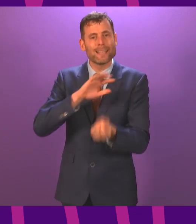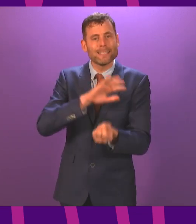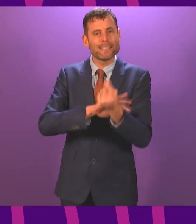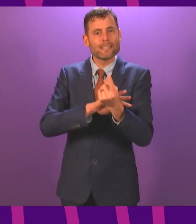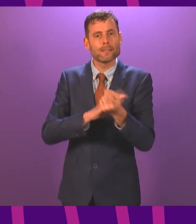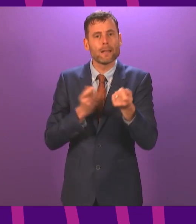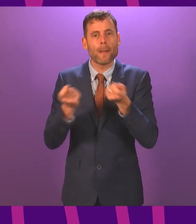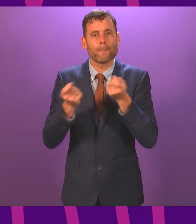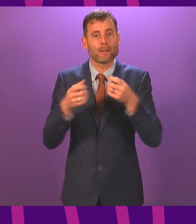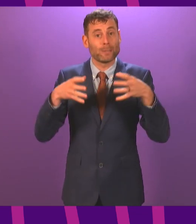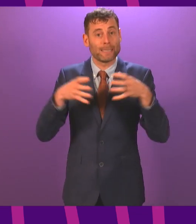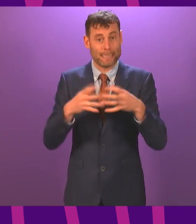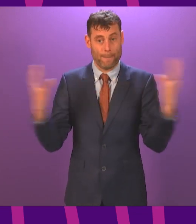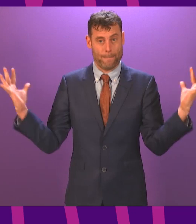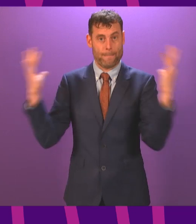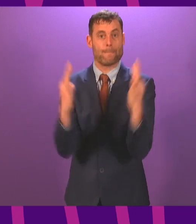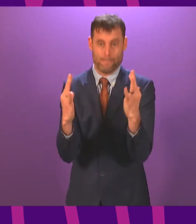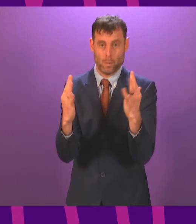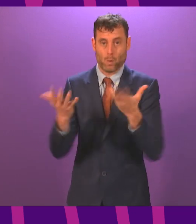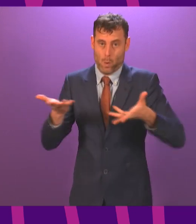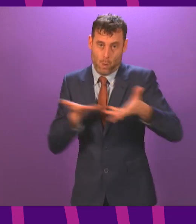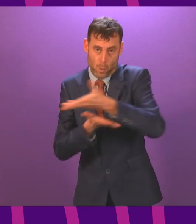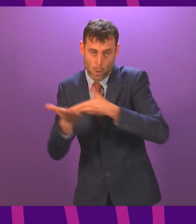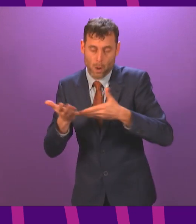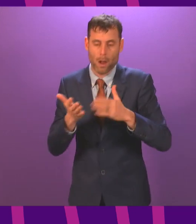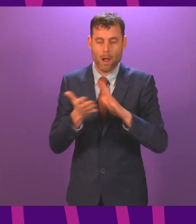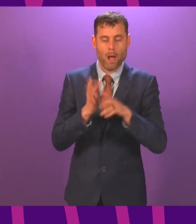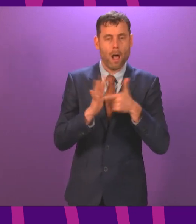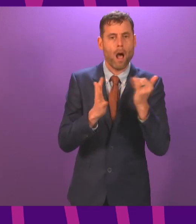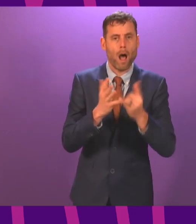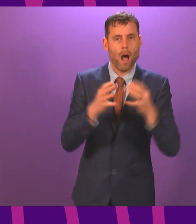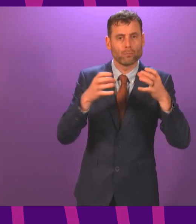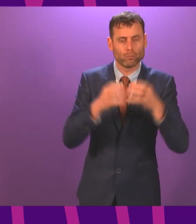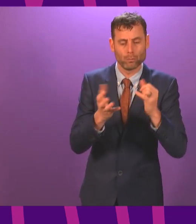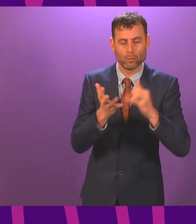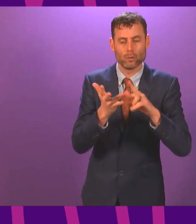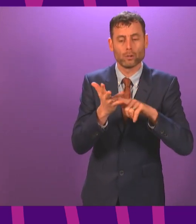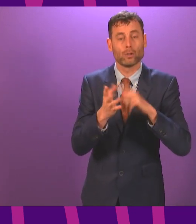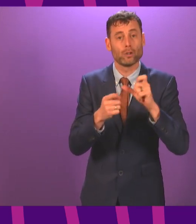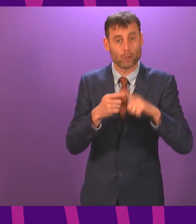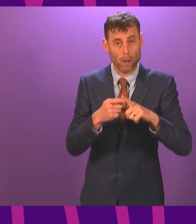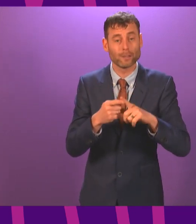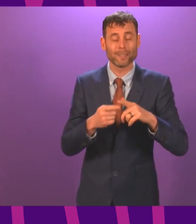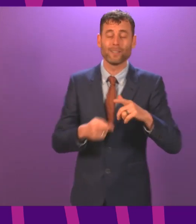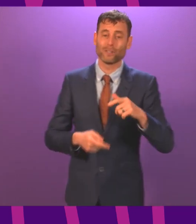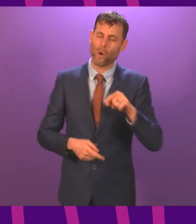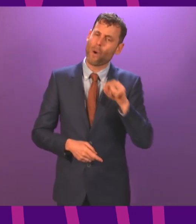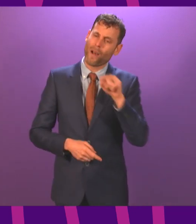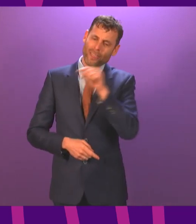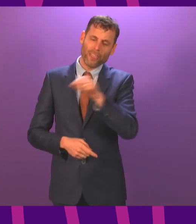the four harms group; the Convention of Scottish Local Authorities and the Society of Local Authority Chief Executives and Senior Managers attend both those forums as observers. Those